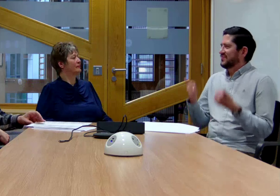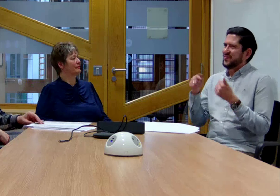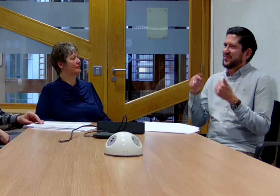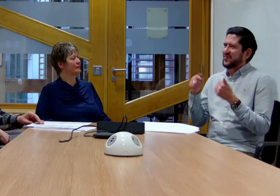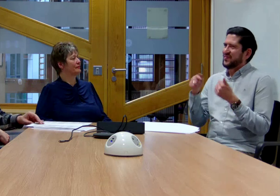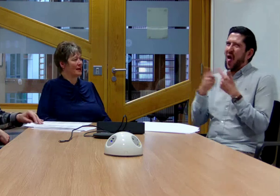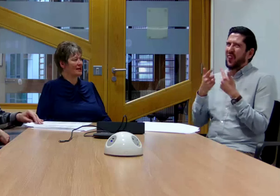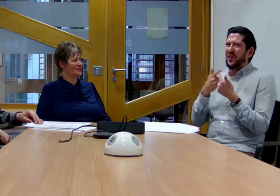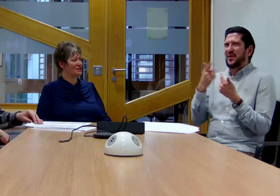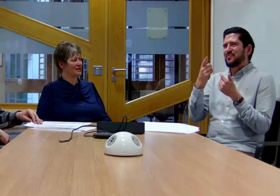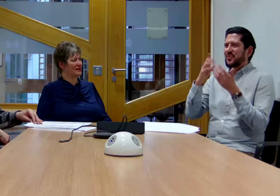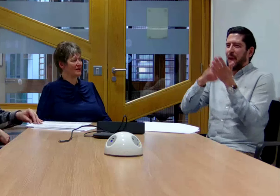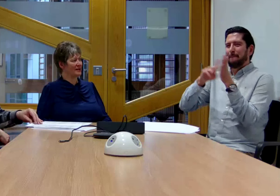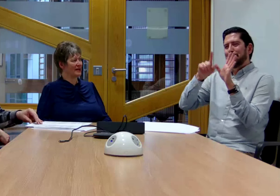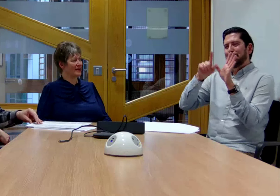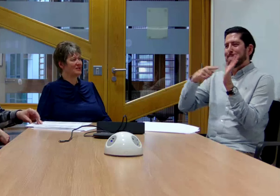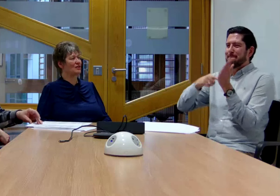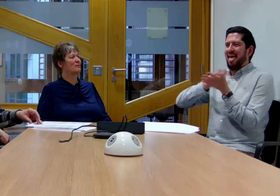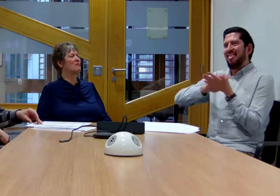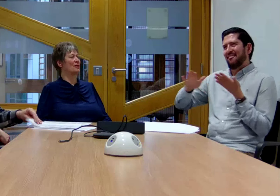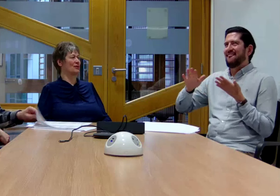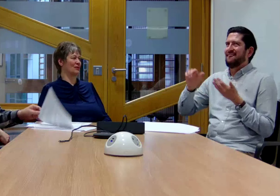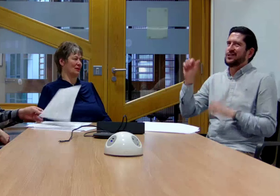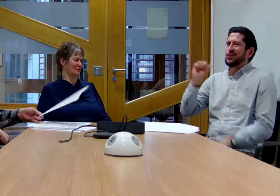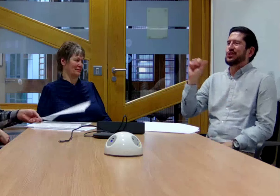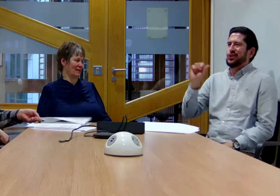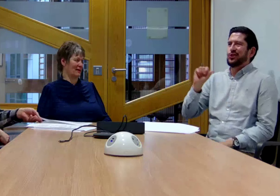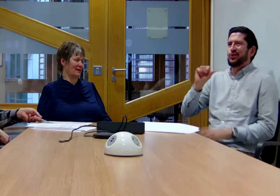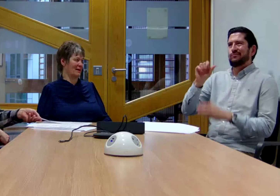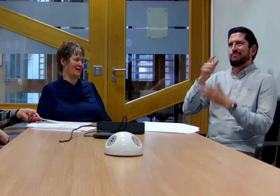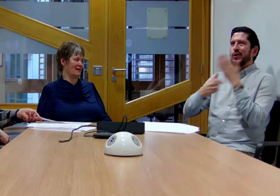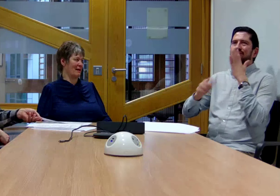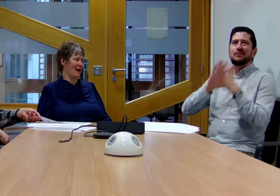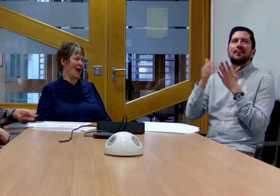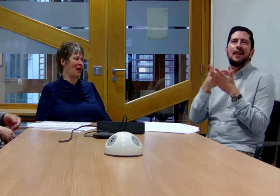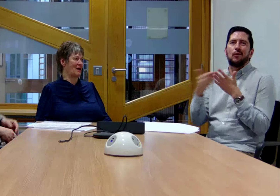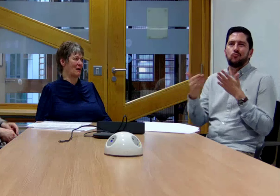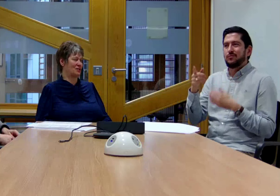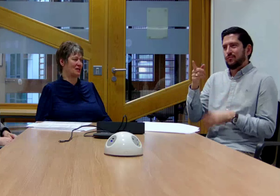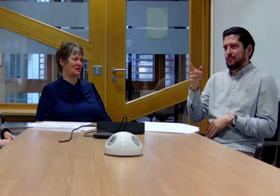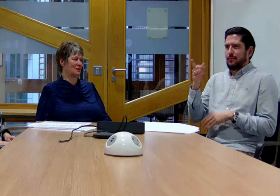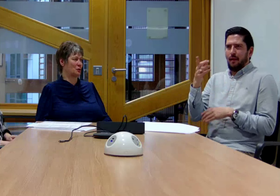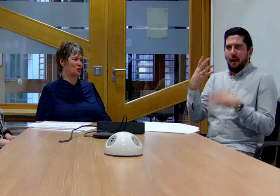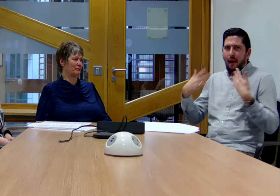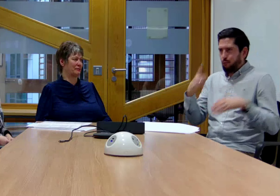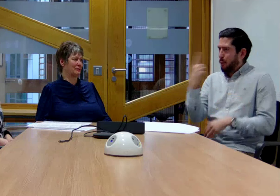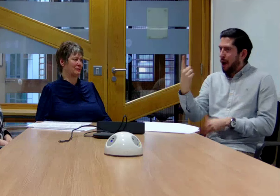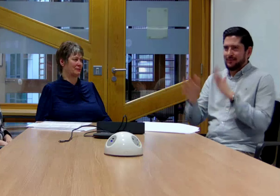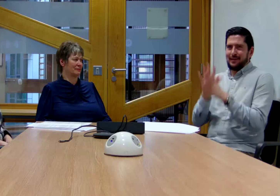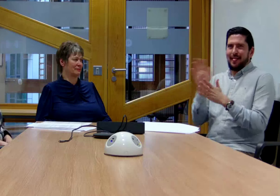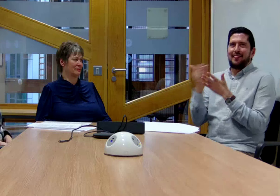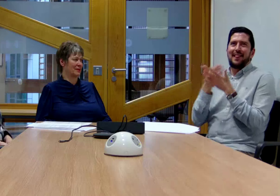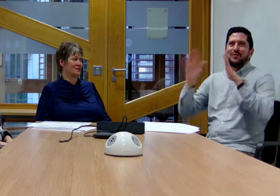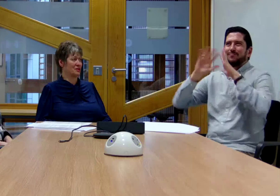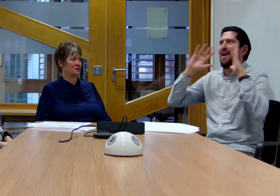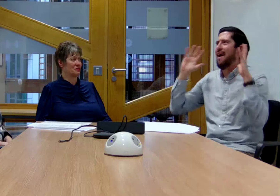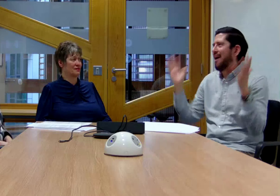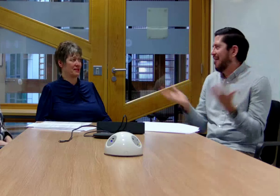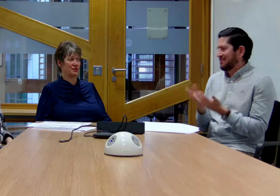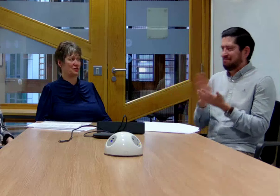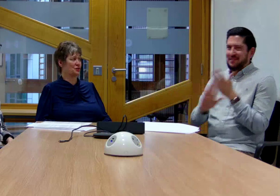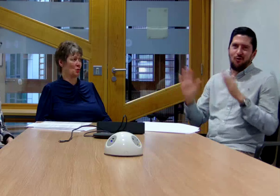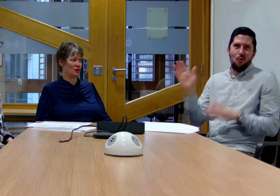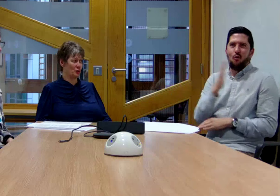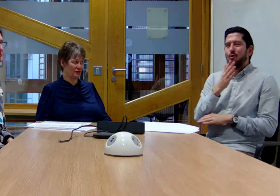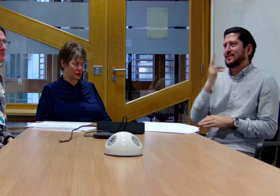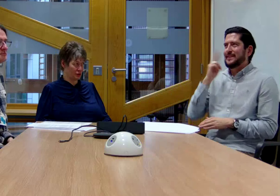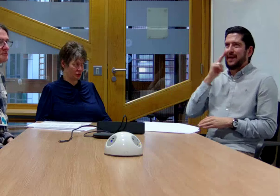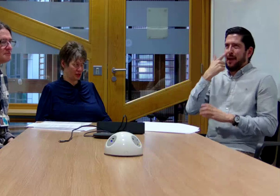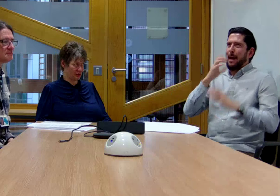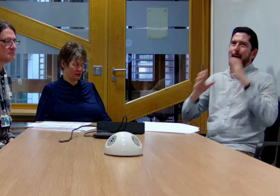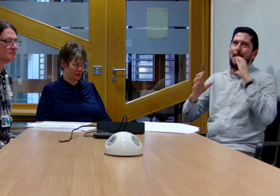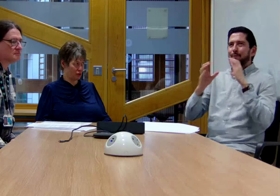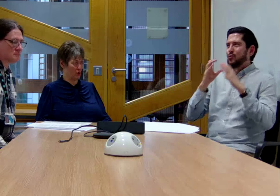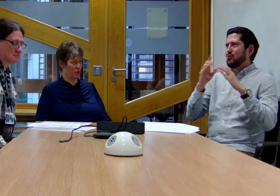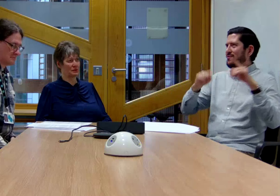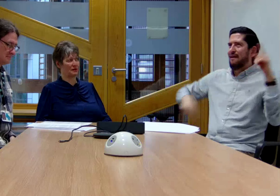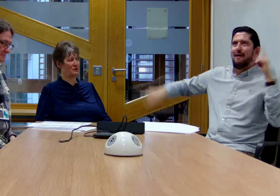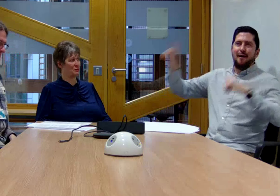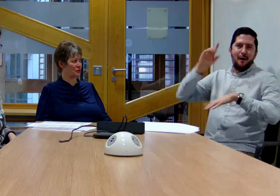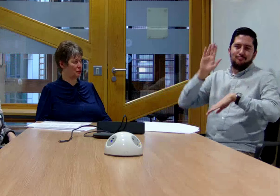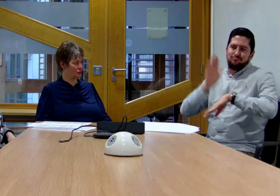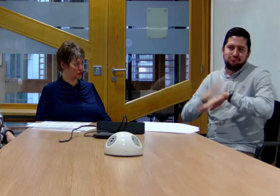Mark: As I say, that's another myth about sign language. In terms of is there just one